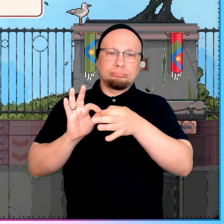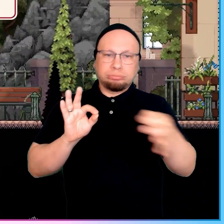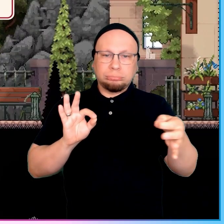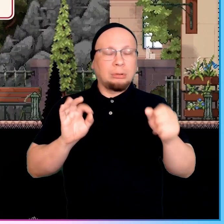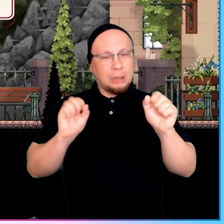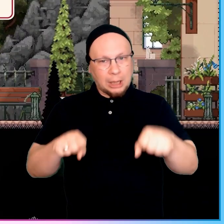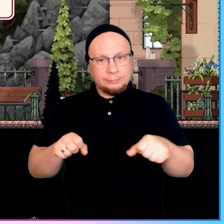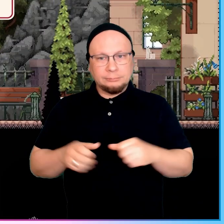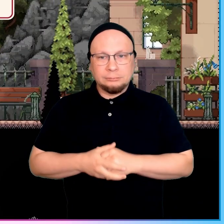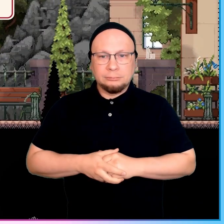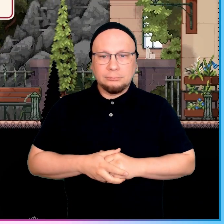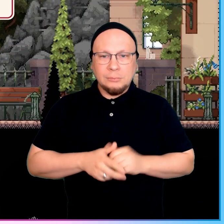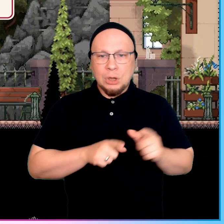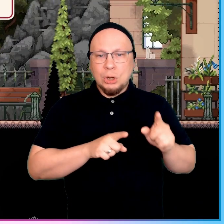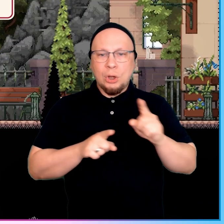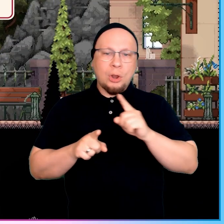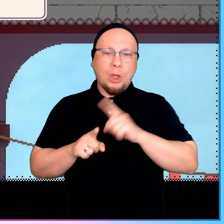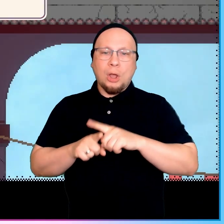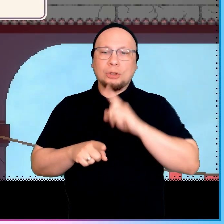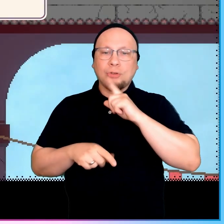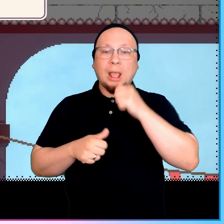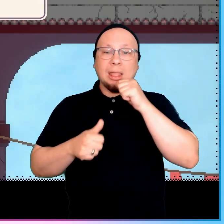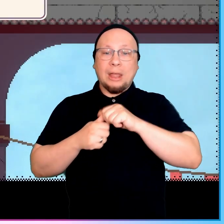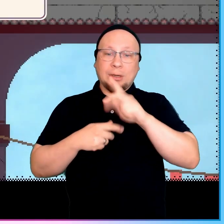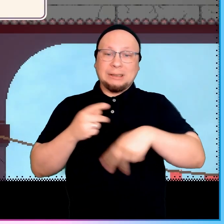and you can change the game’s text to a more legible font.